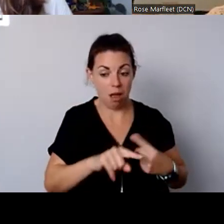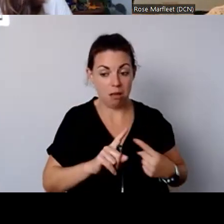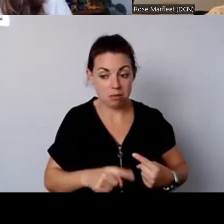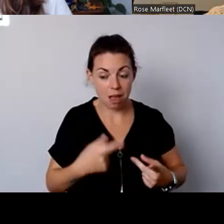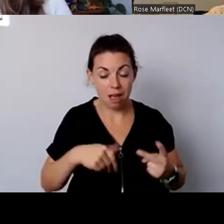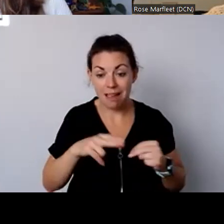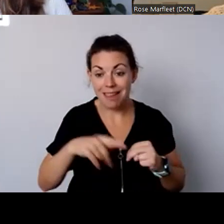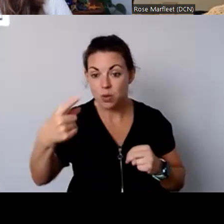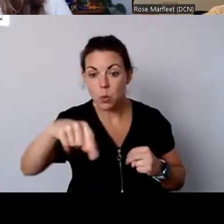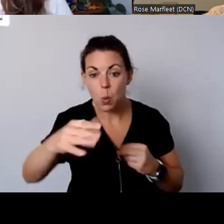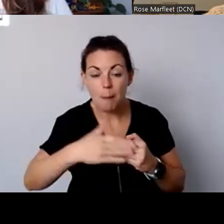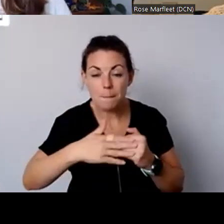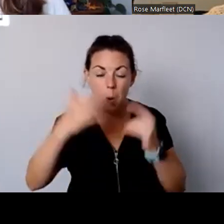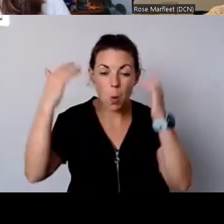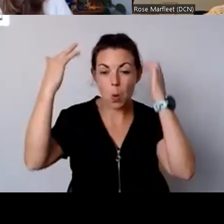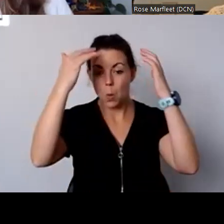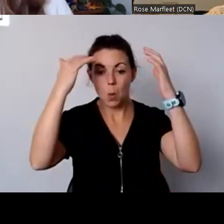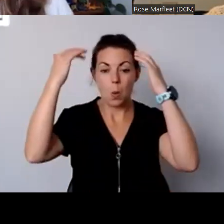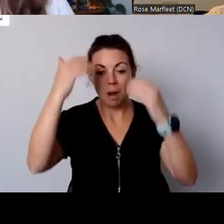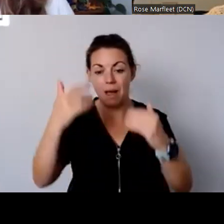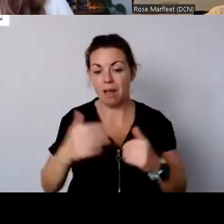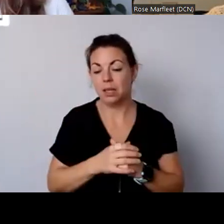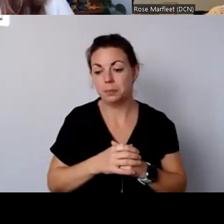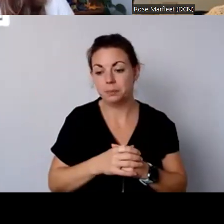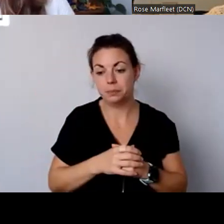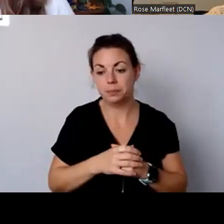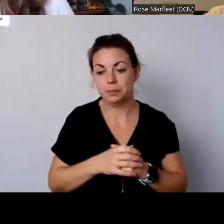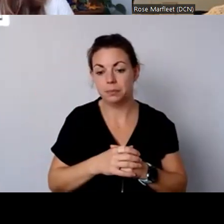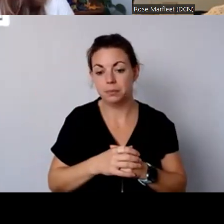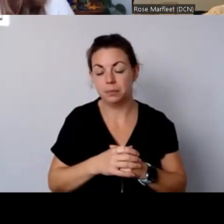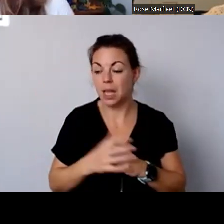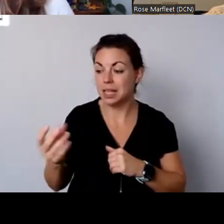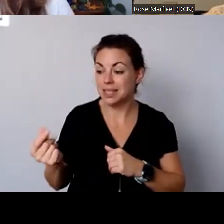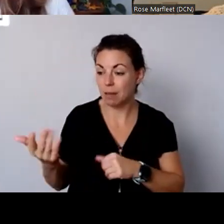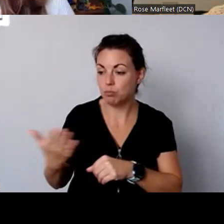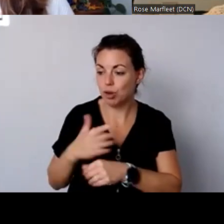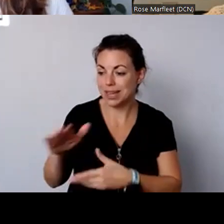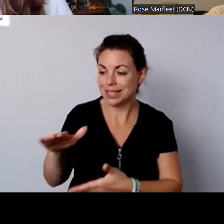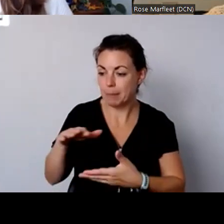We've got a few more pre-submitted ones we could go through.